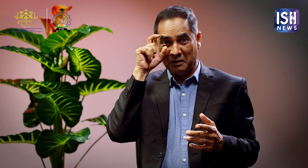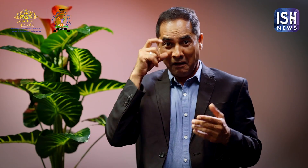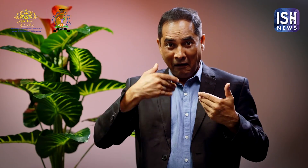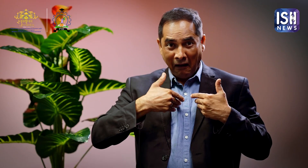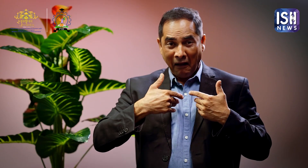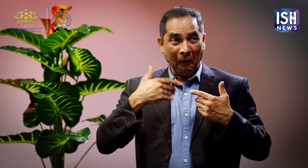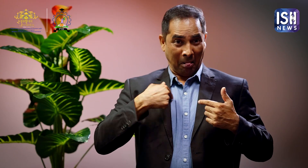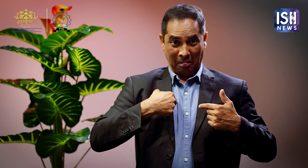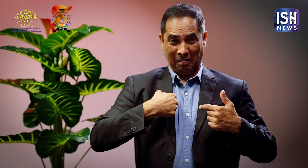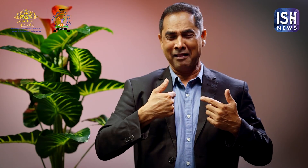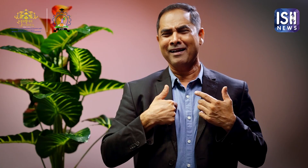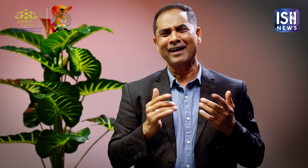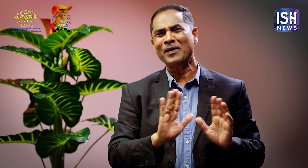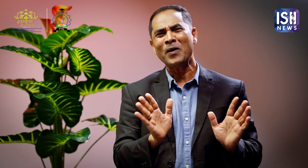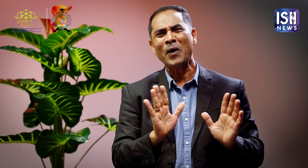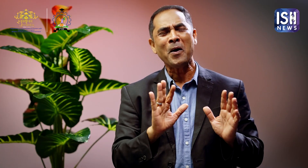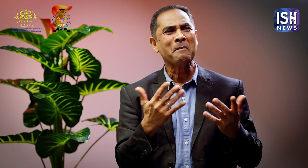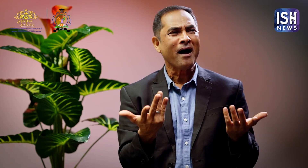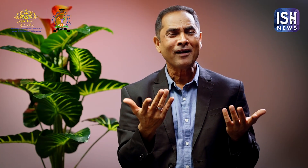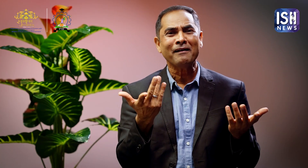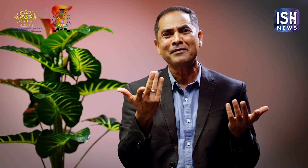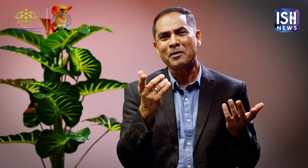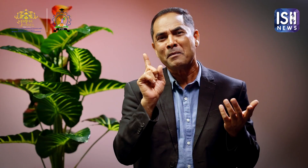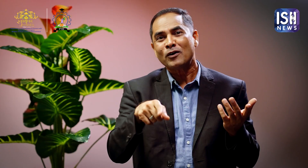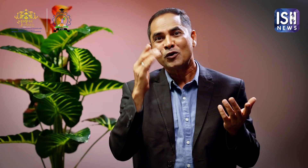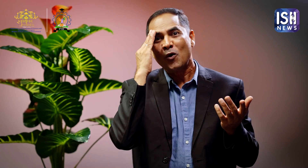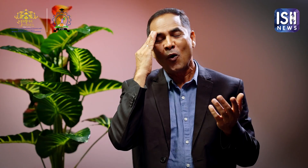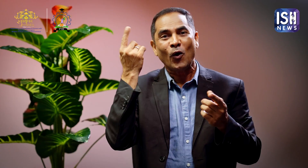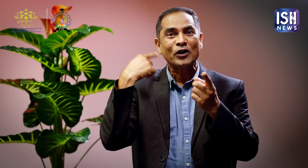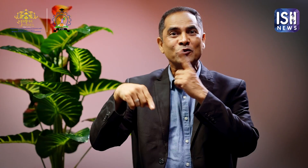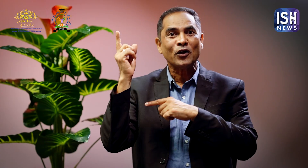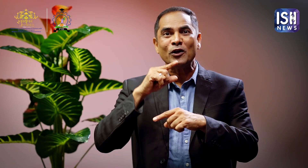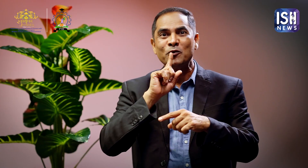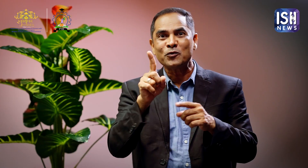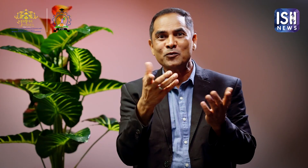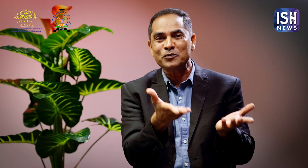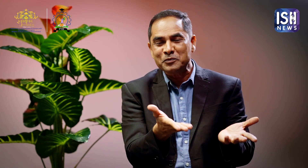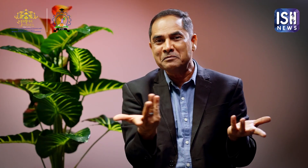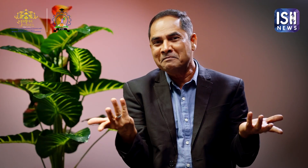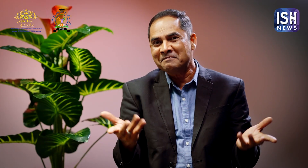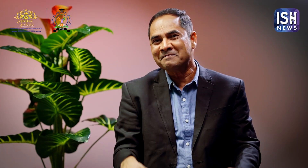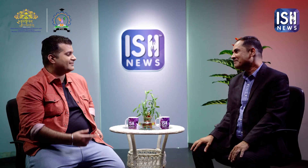I’m not one to boast, but I do think it’s important for people to understand the history of ISL.